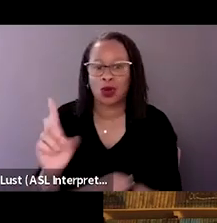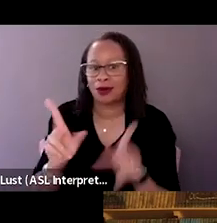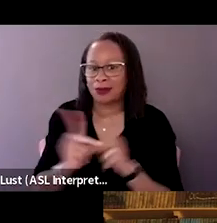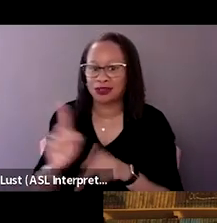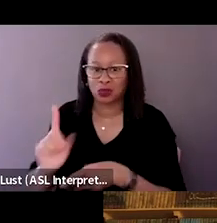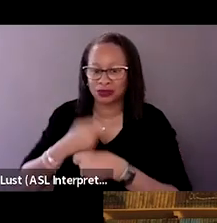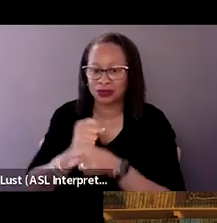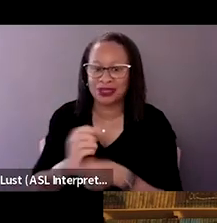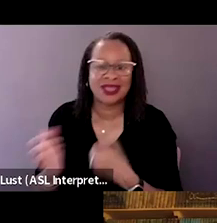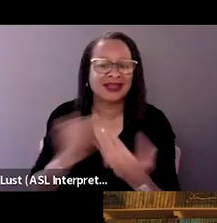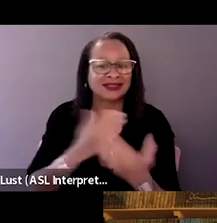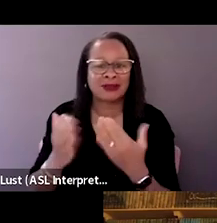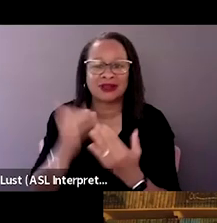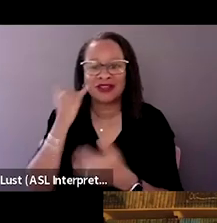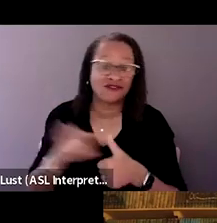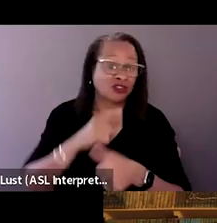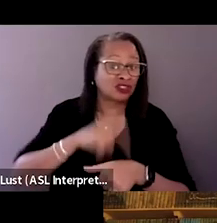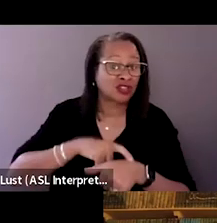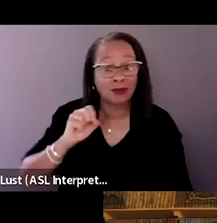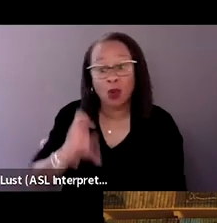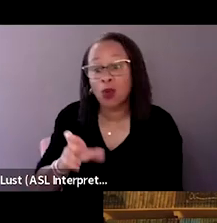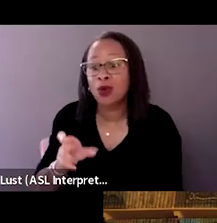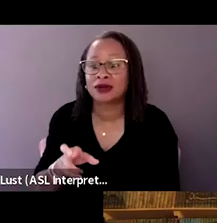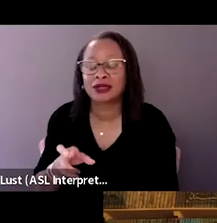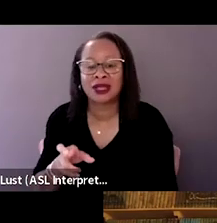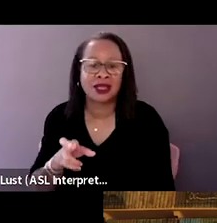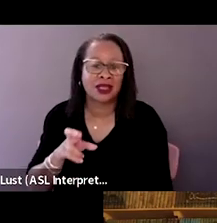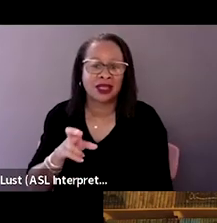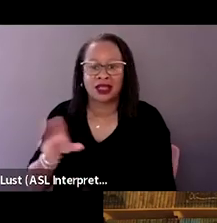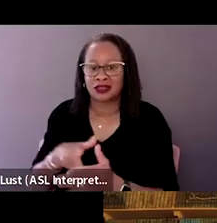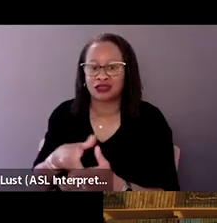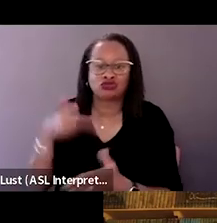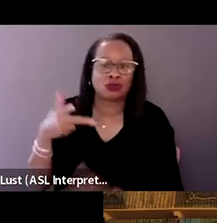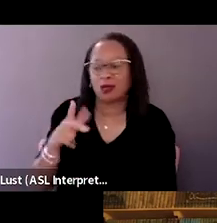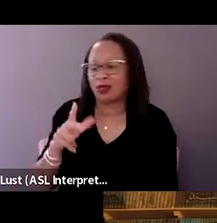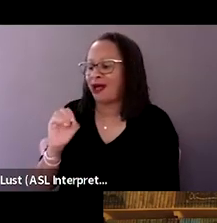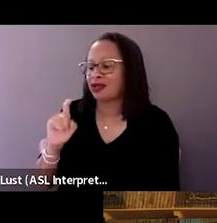No matter if it's a first time or a, you know, triple Oscar winning director, it does take a village